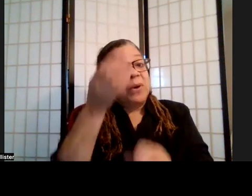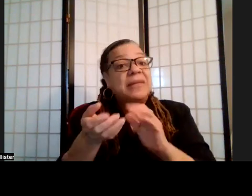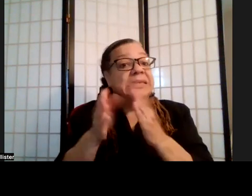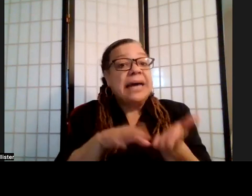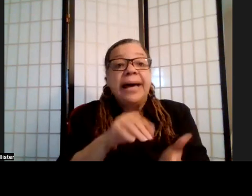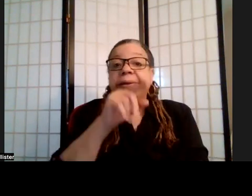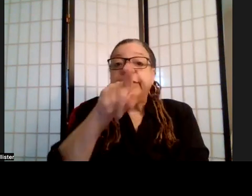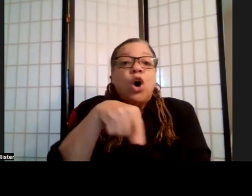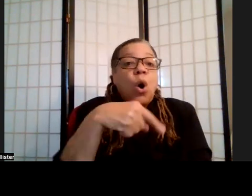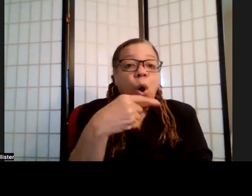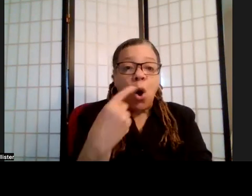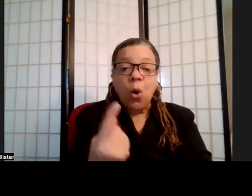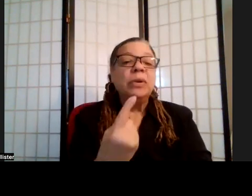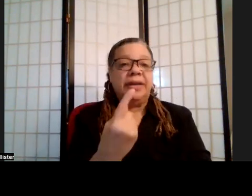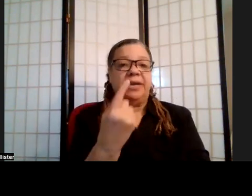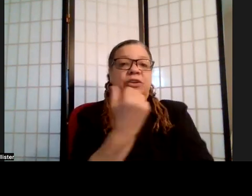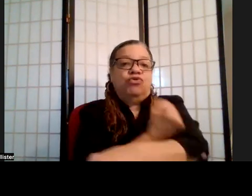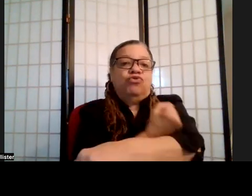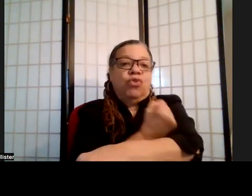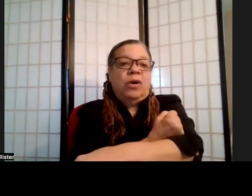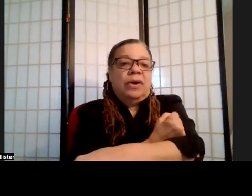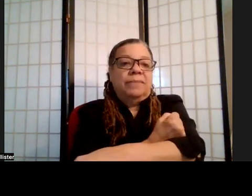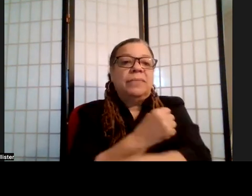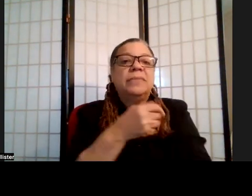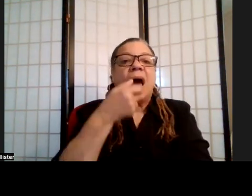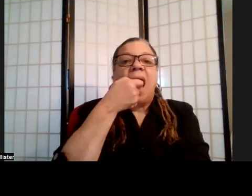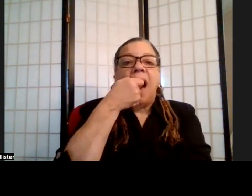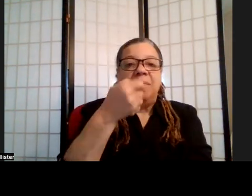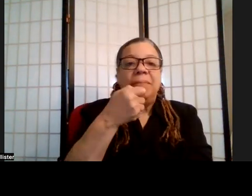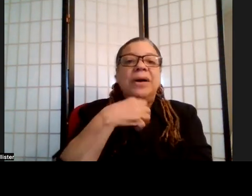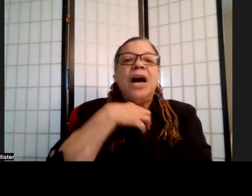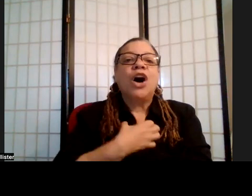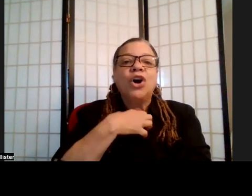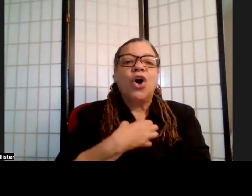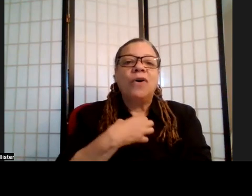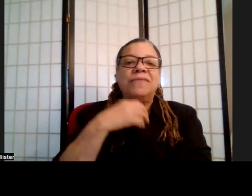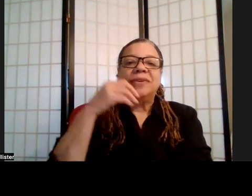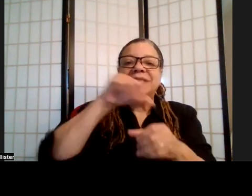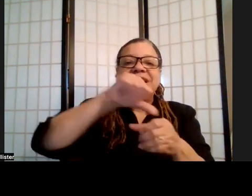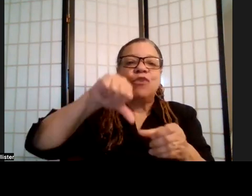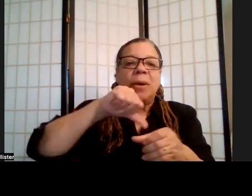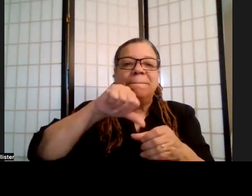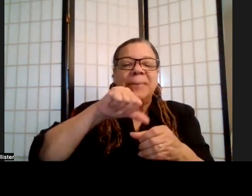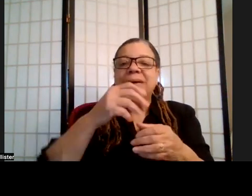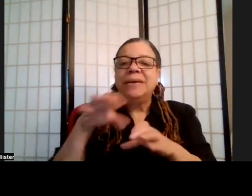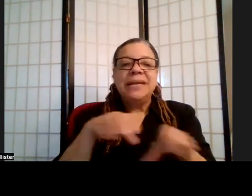recreational drug that he and his friends could afford, a cough syrup. Aslam had been doing this for years. Every weekend, Aslam and a